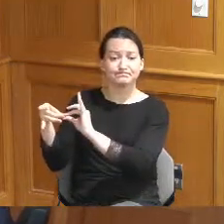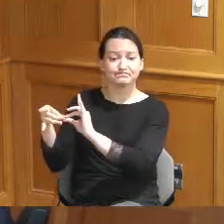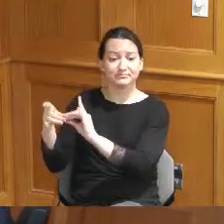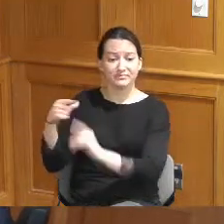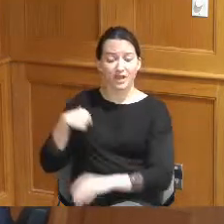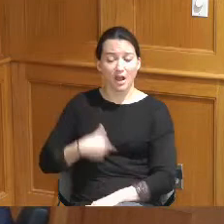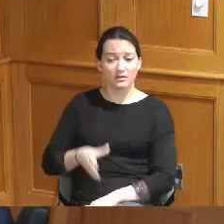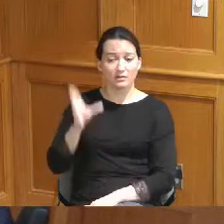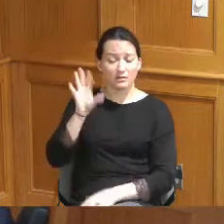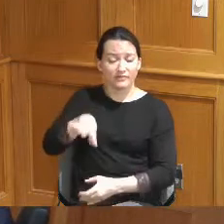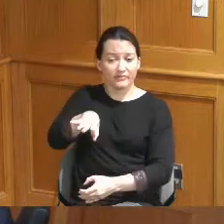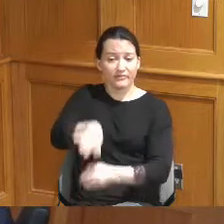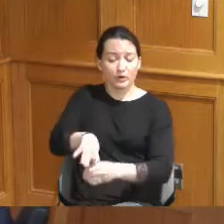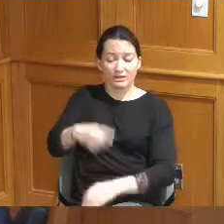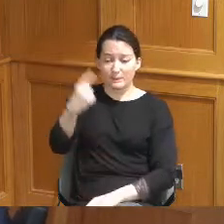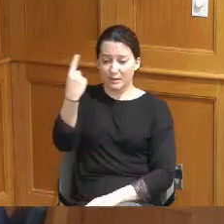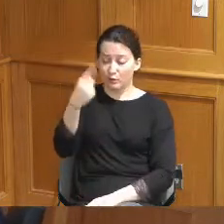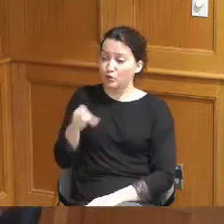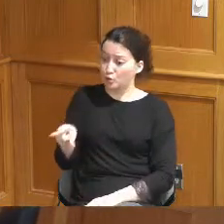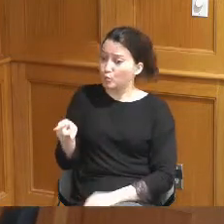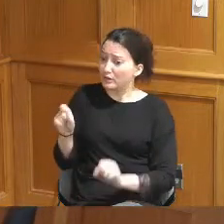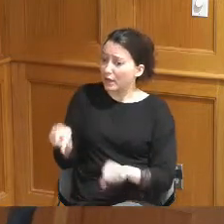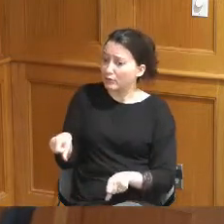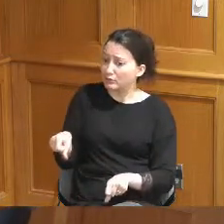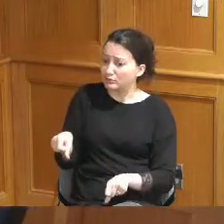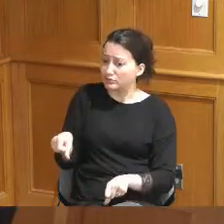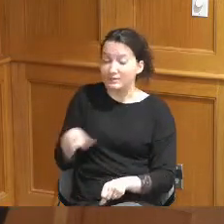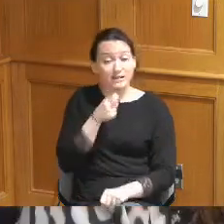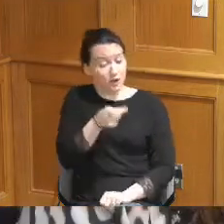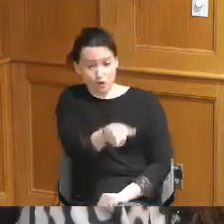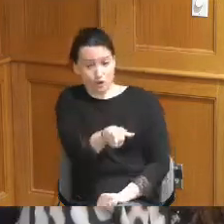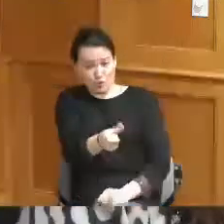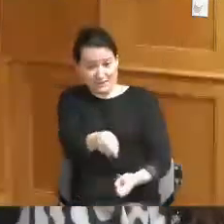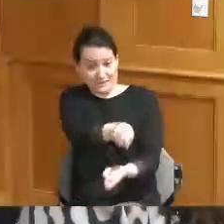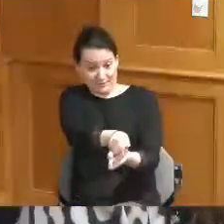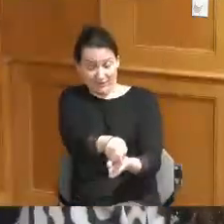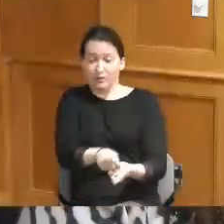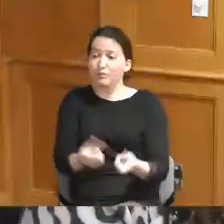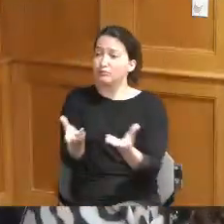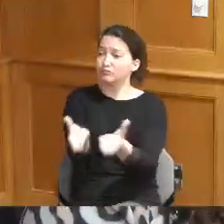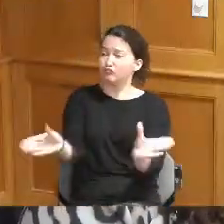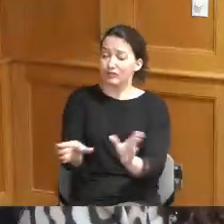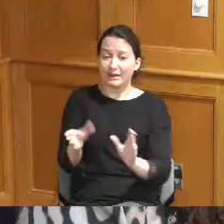I vote on something and you can certainly take it not you you can certainly take it to the bank